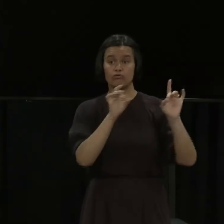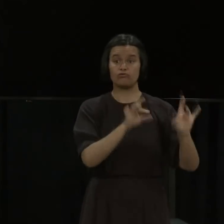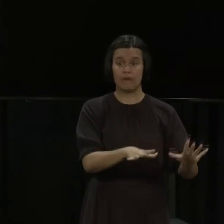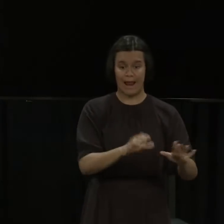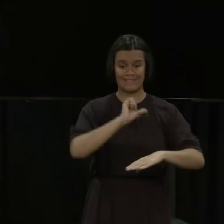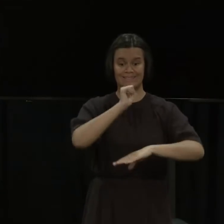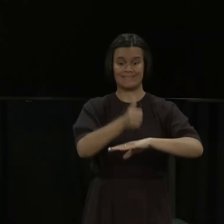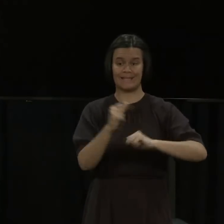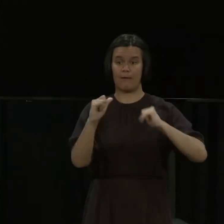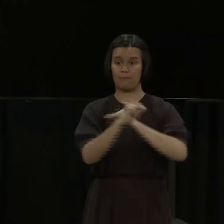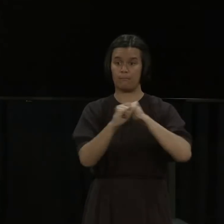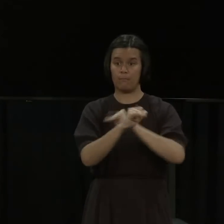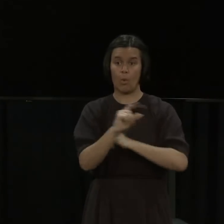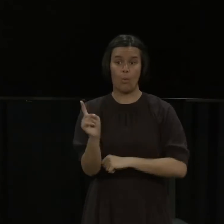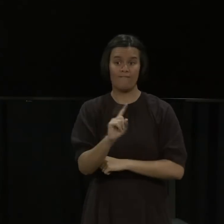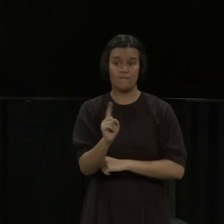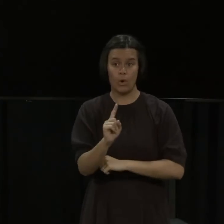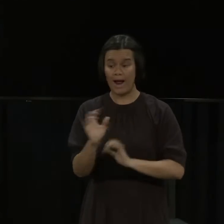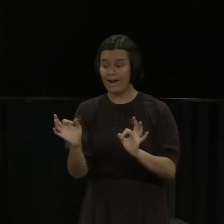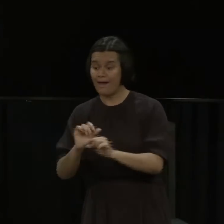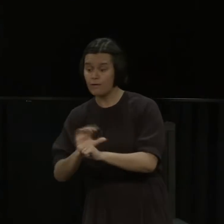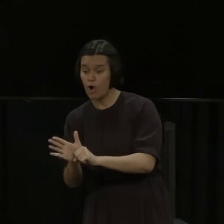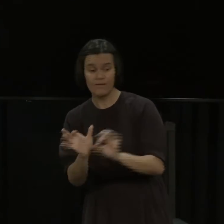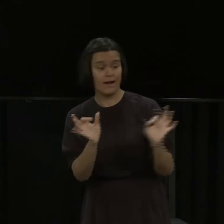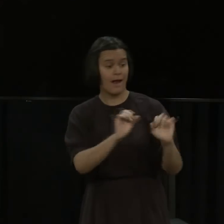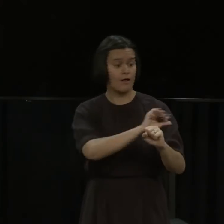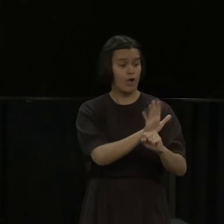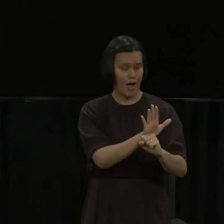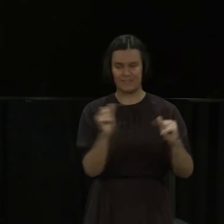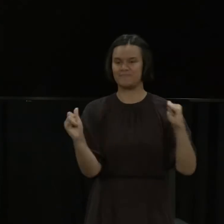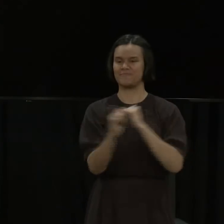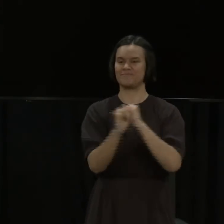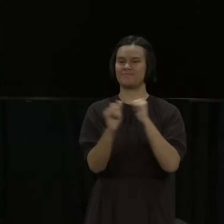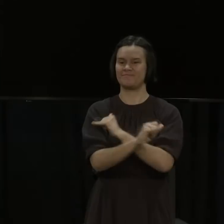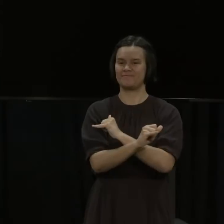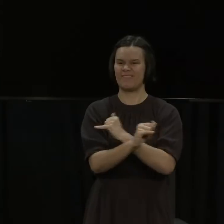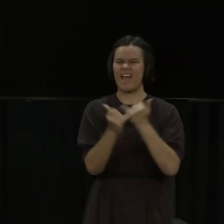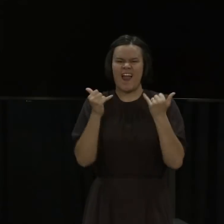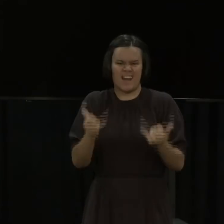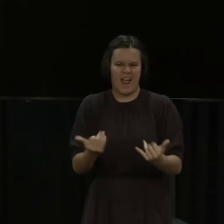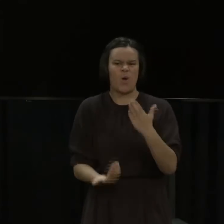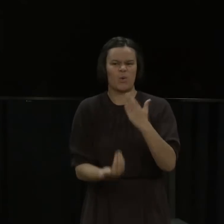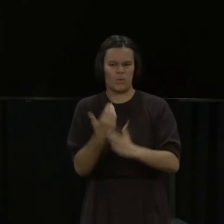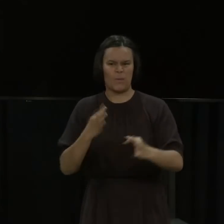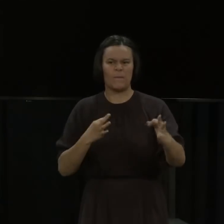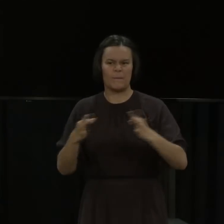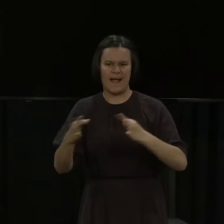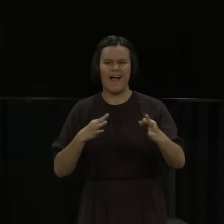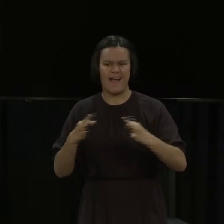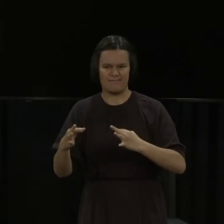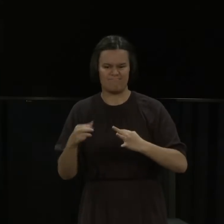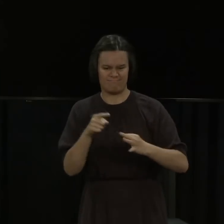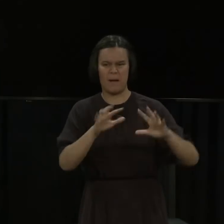existing more that there is, the bubble was constructed